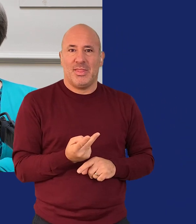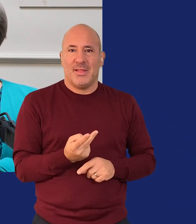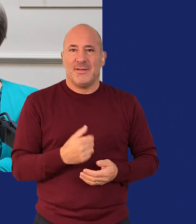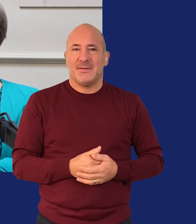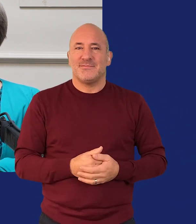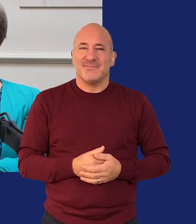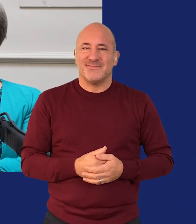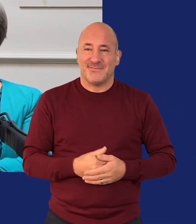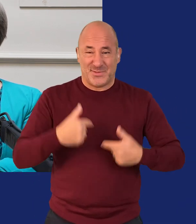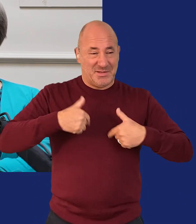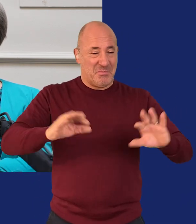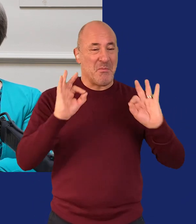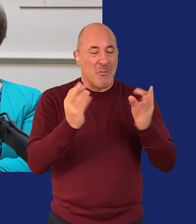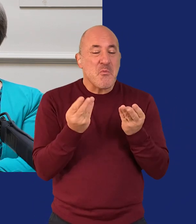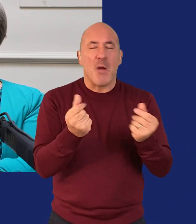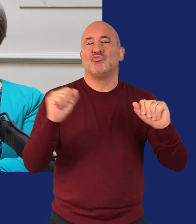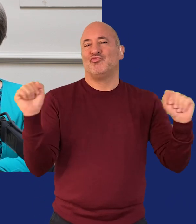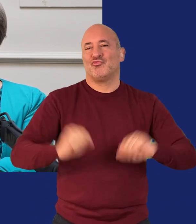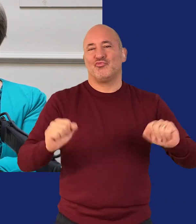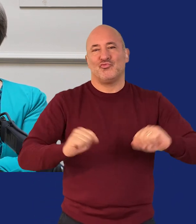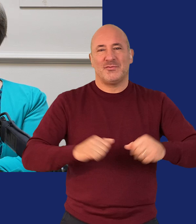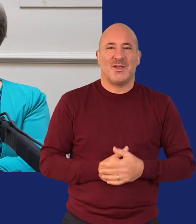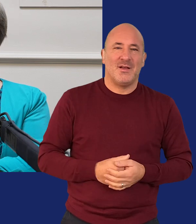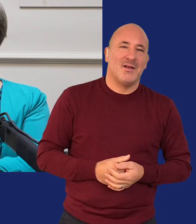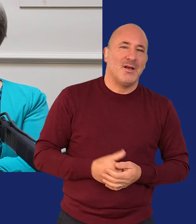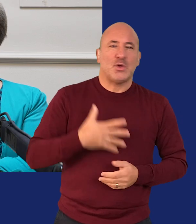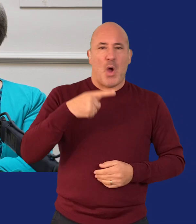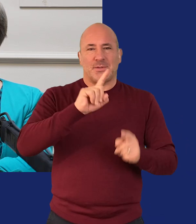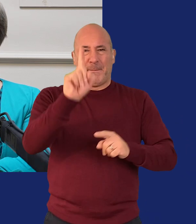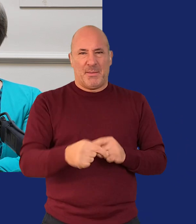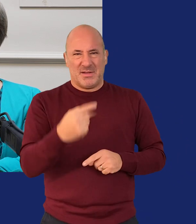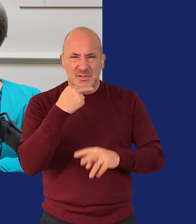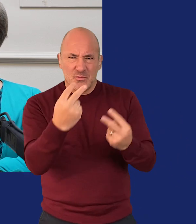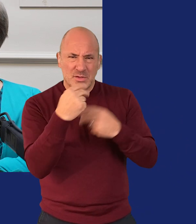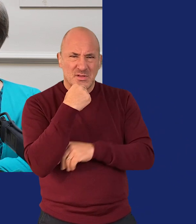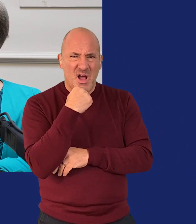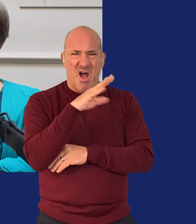We are, by far means we are not perfect. Um, and we, you know, would hate people to, to listen to this and say,